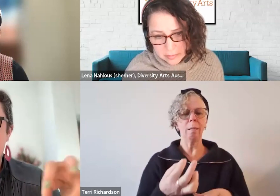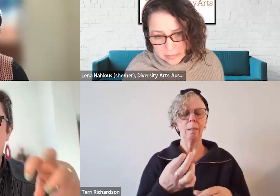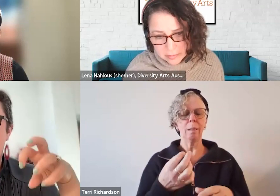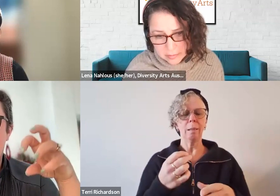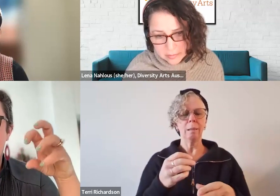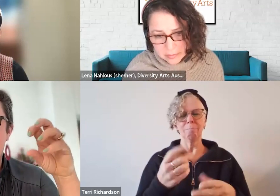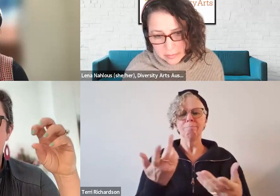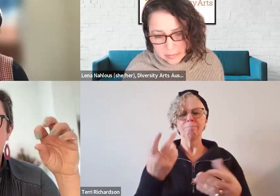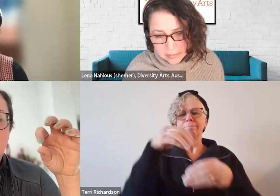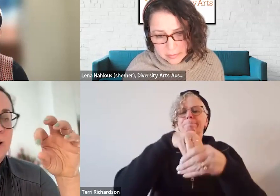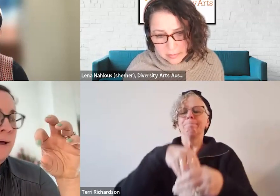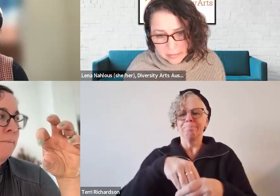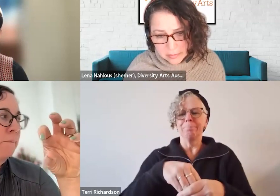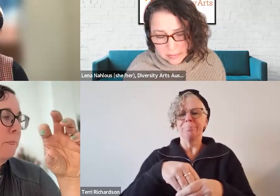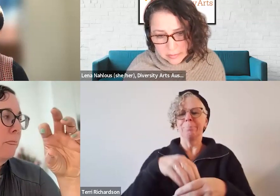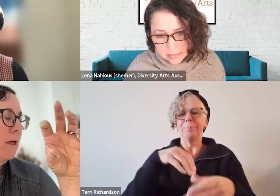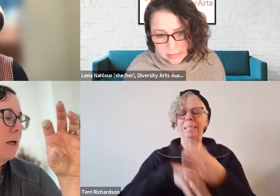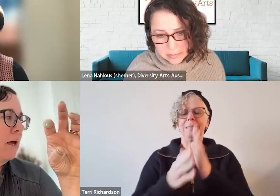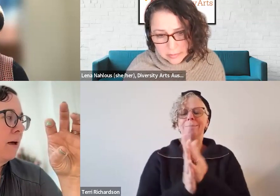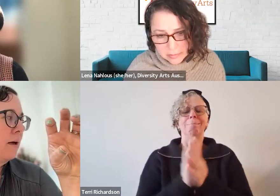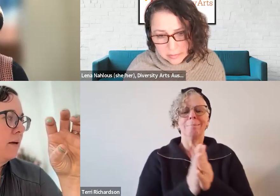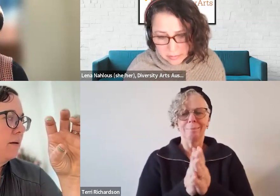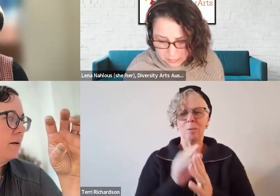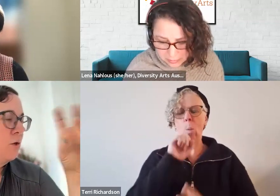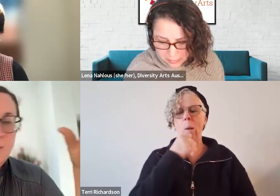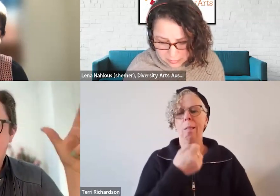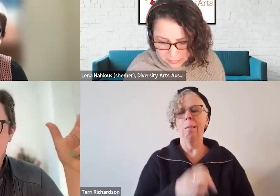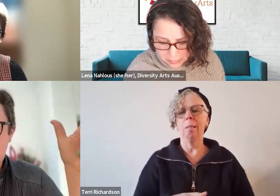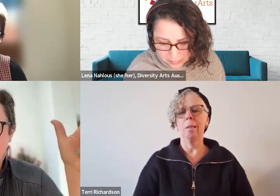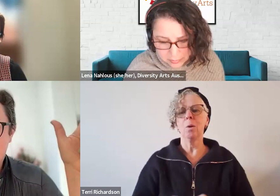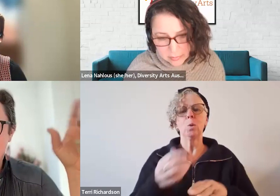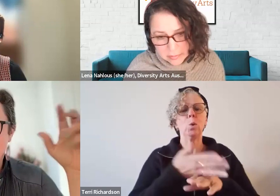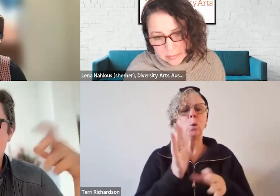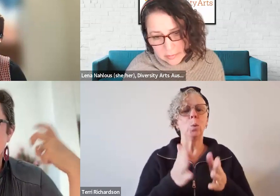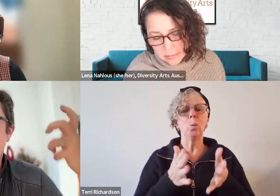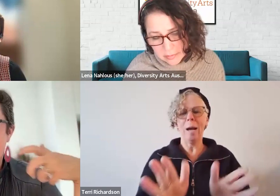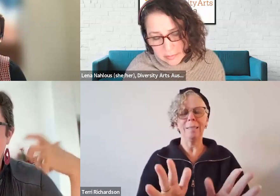in these new ways of doing things to create case